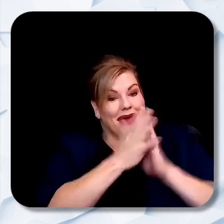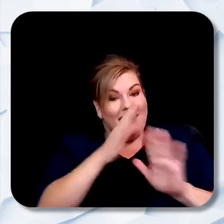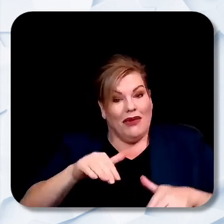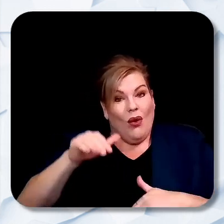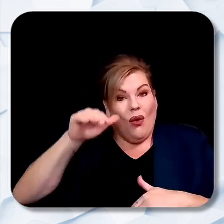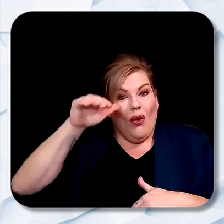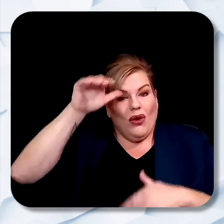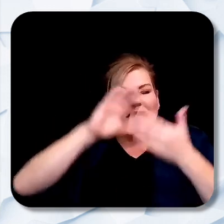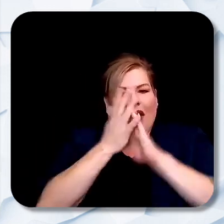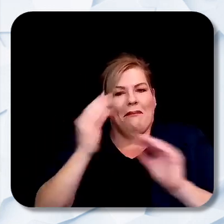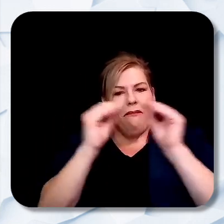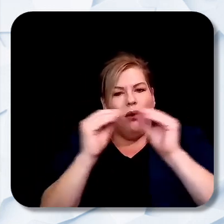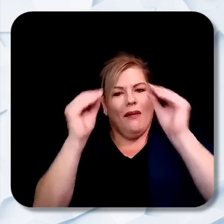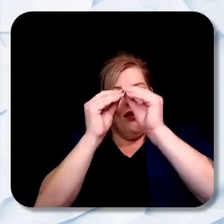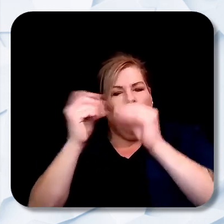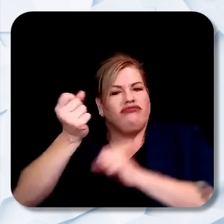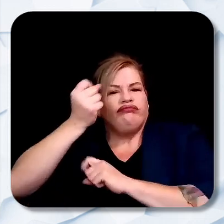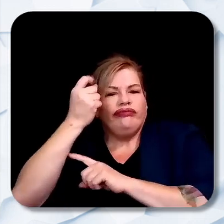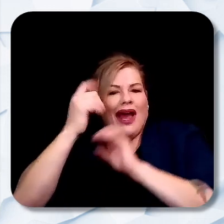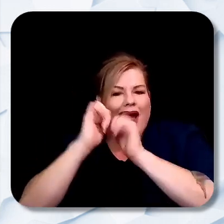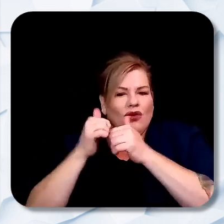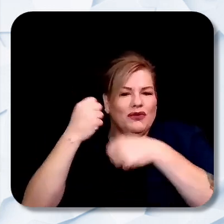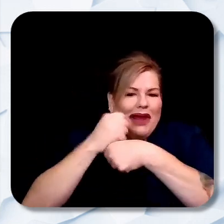Same thing with goal setting. Let's set a goal. Let's see. Let's actually